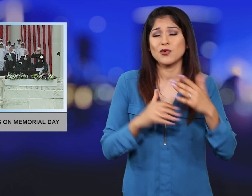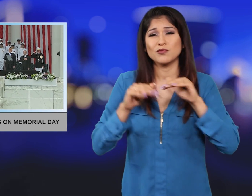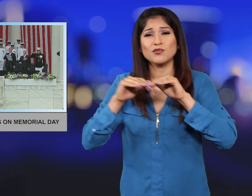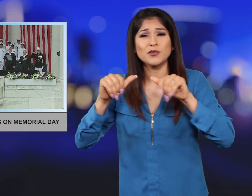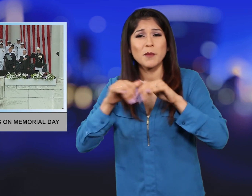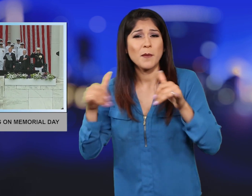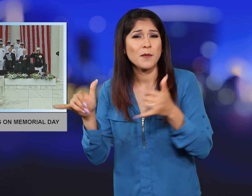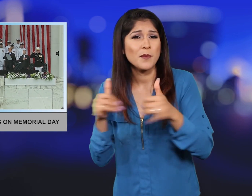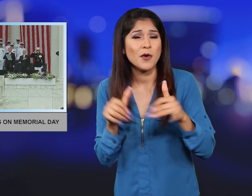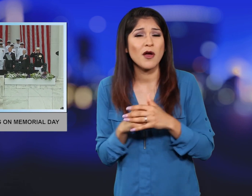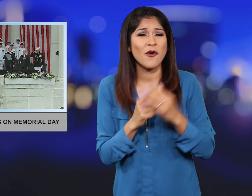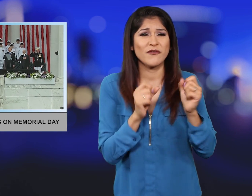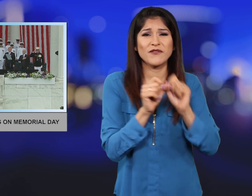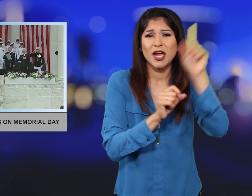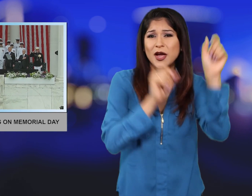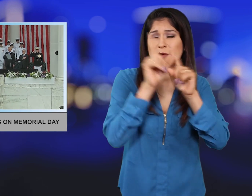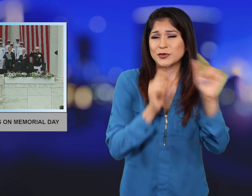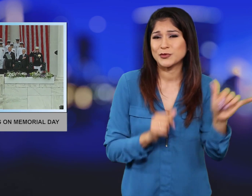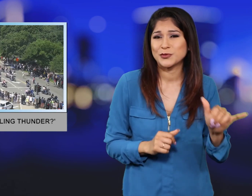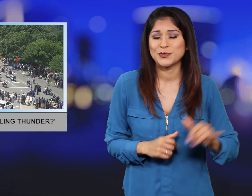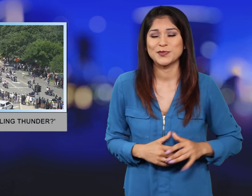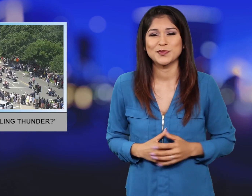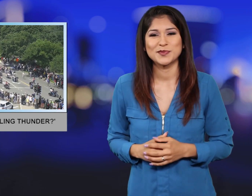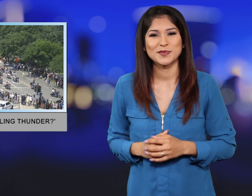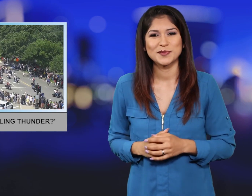pool parties and fireworks too.